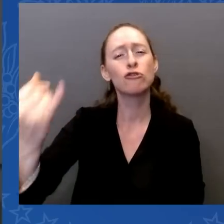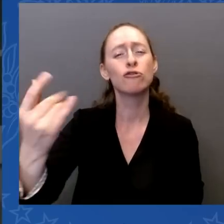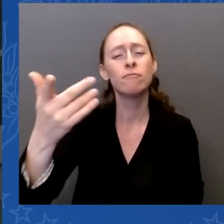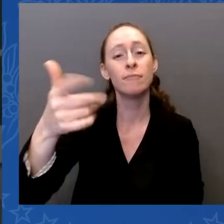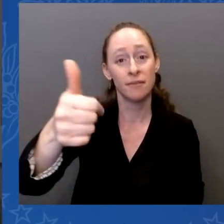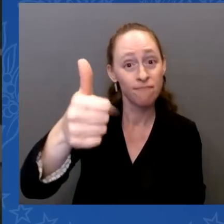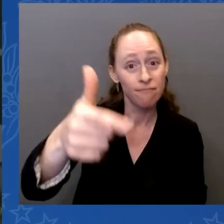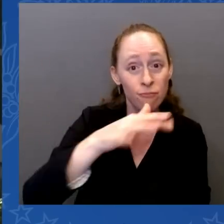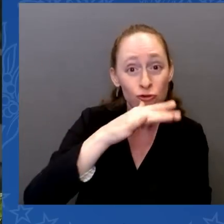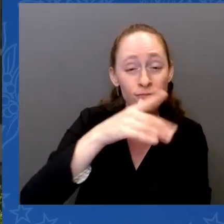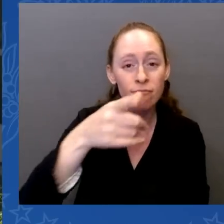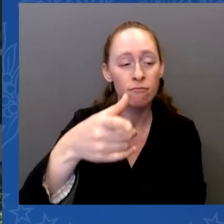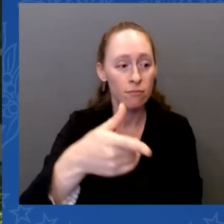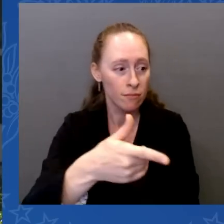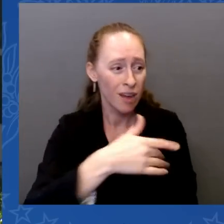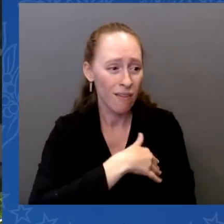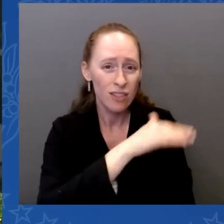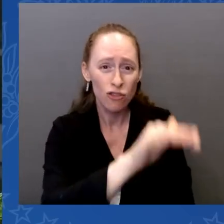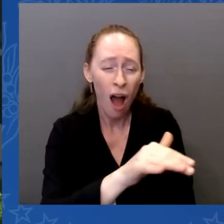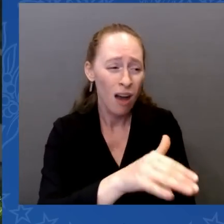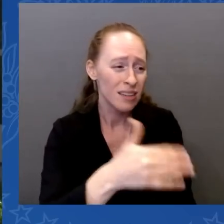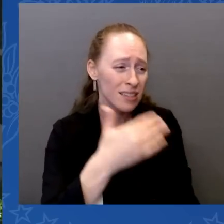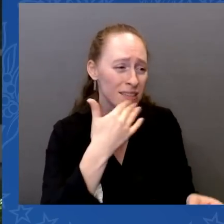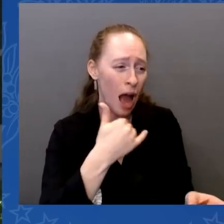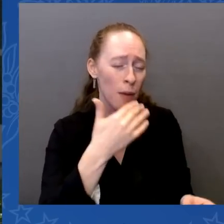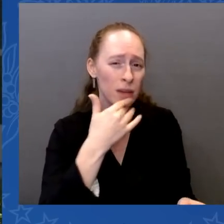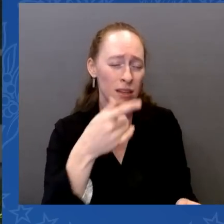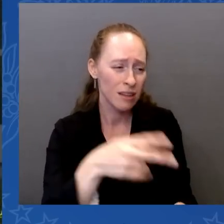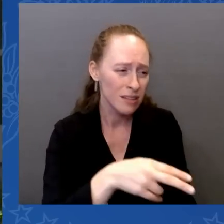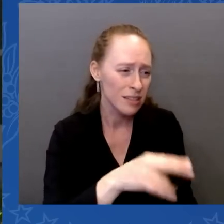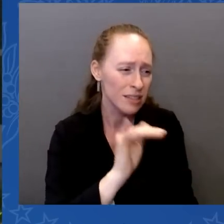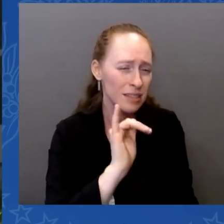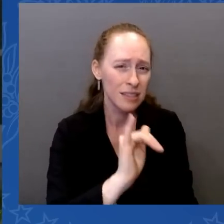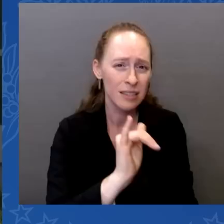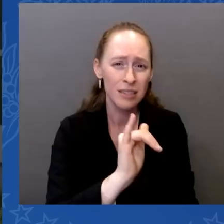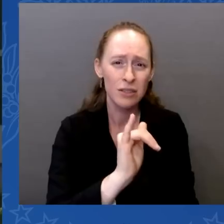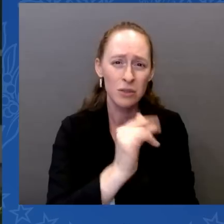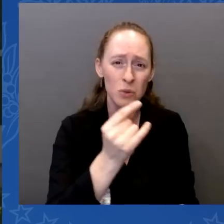Let's say you're paying five, six, seven hundred dollars a month and you don't have it.